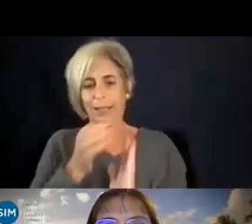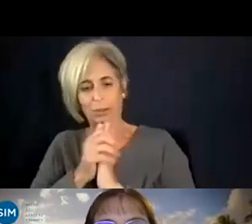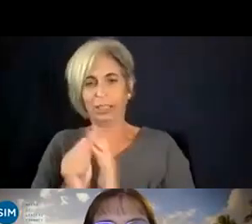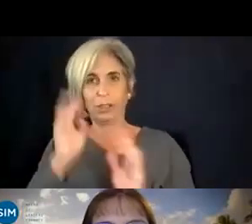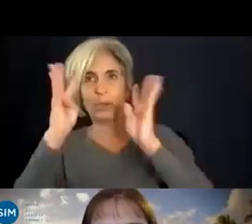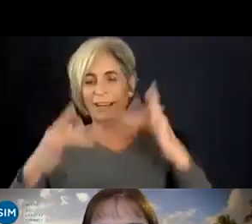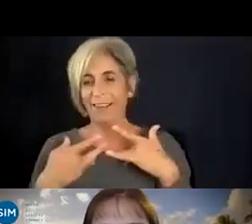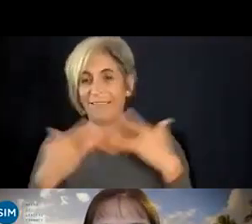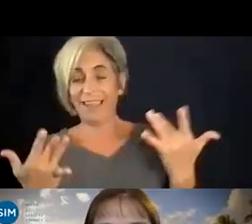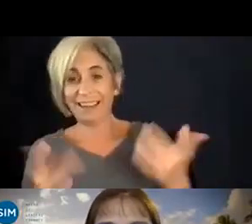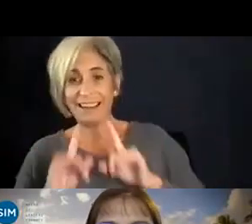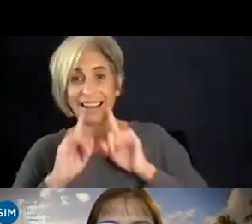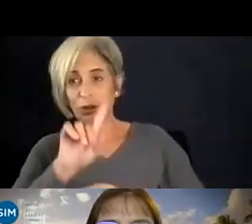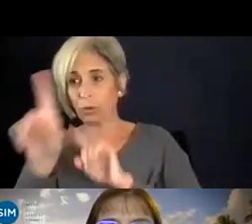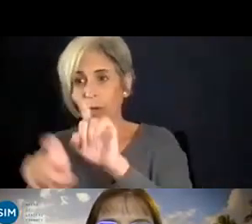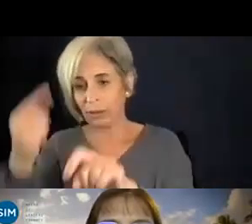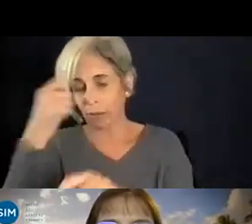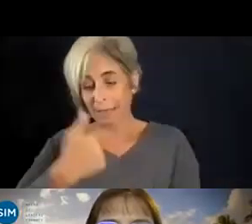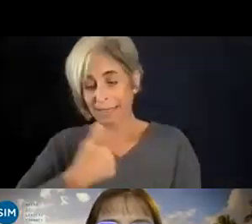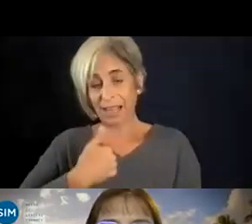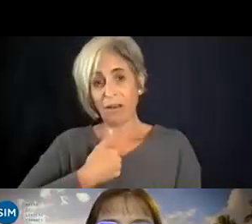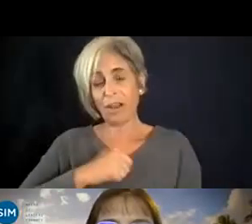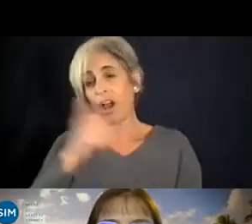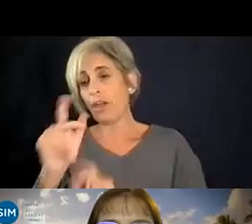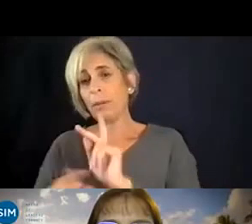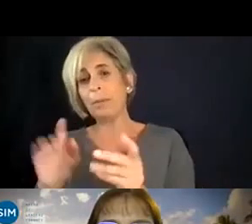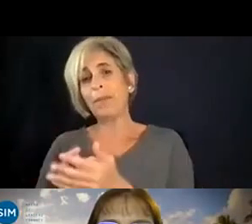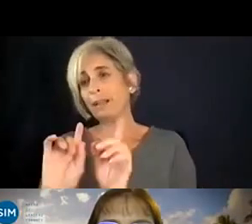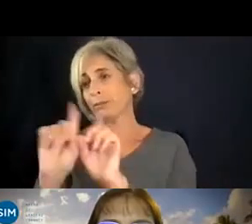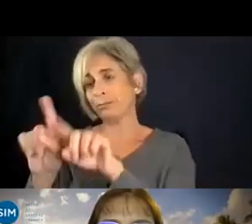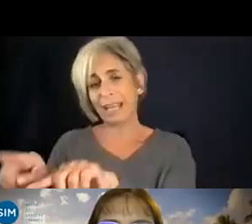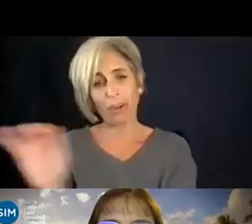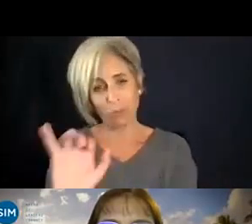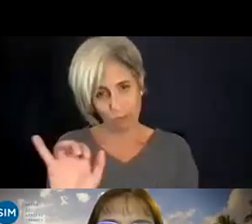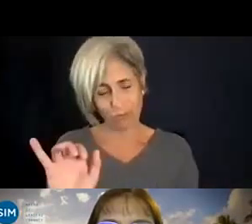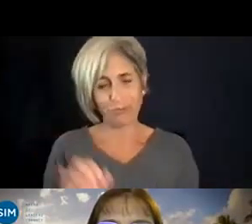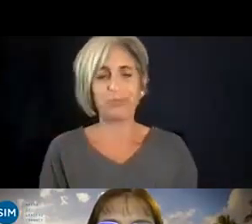answer the questions for myself but also for everyone who attends.